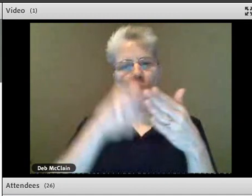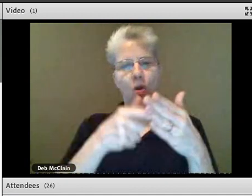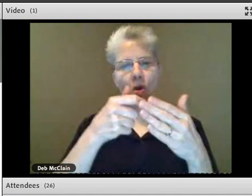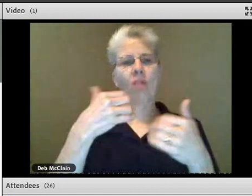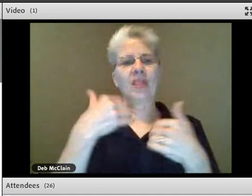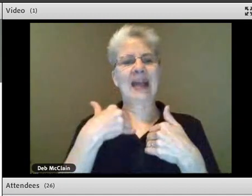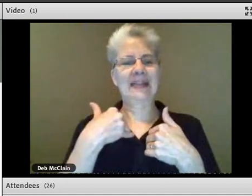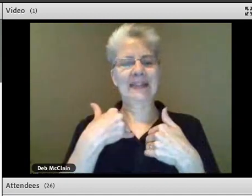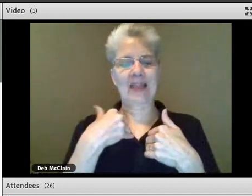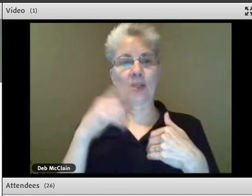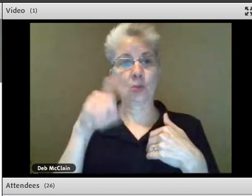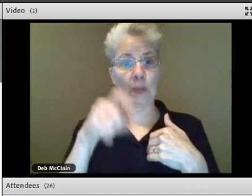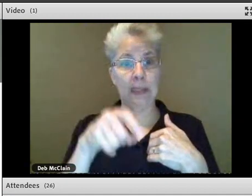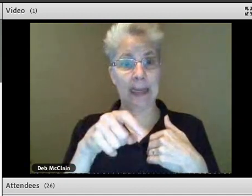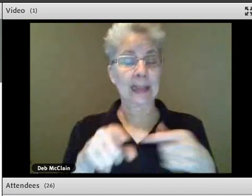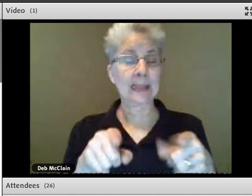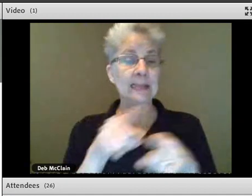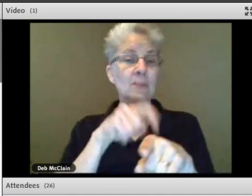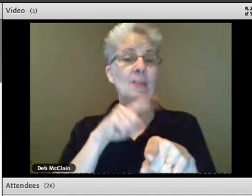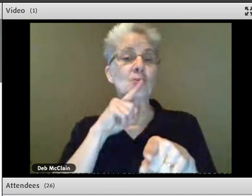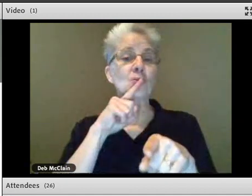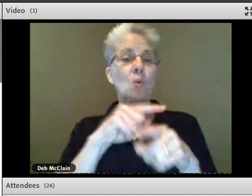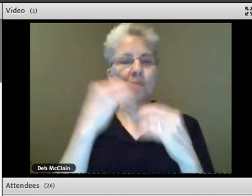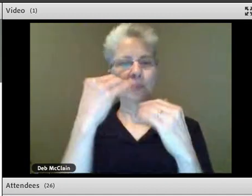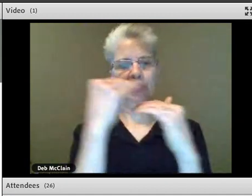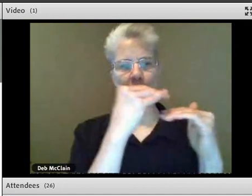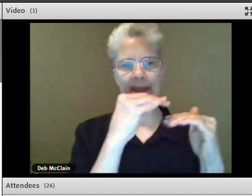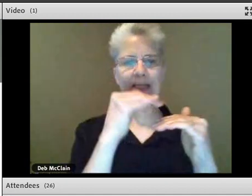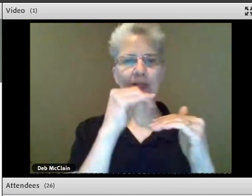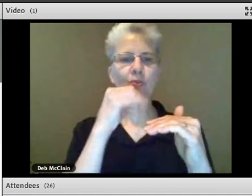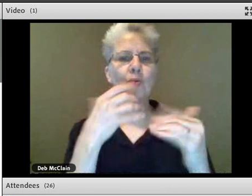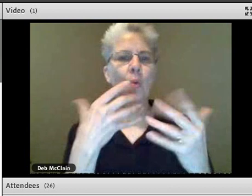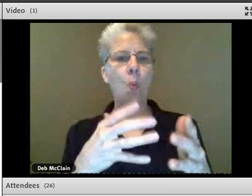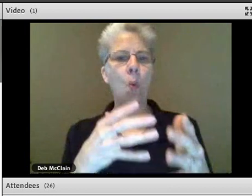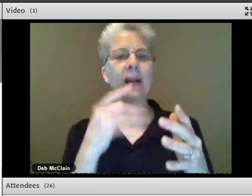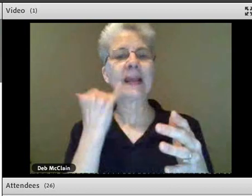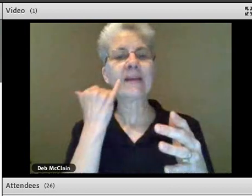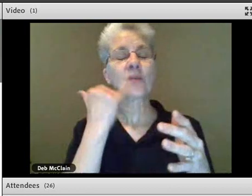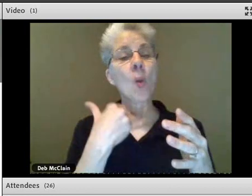At the same time, you want to make sure it's restricted. You don't want to -- if you had an internal document